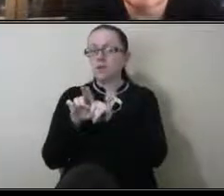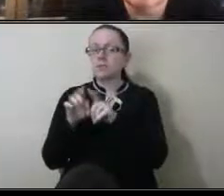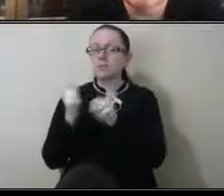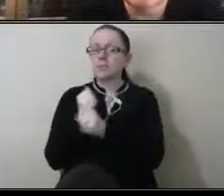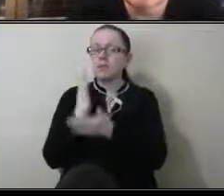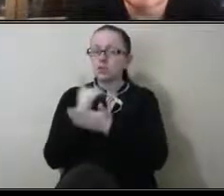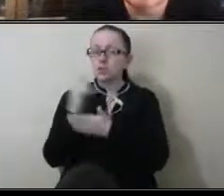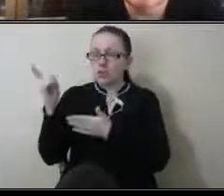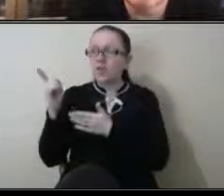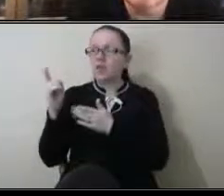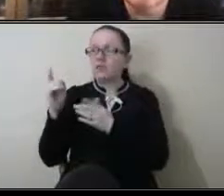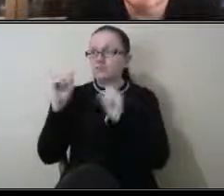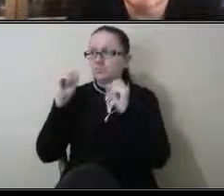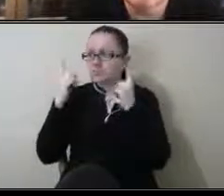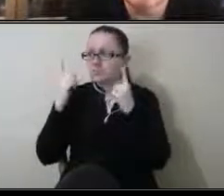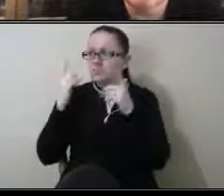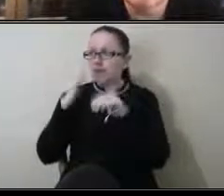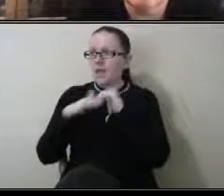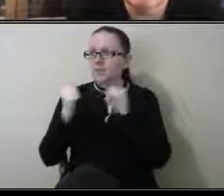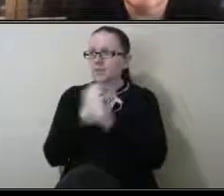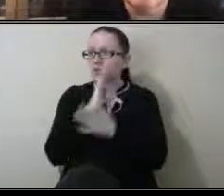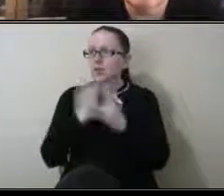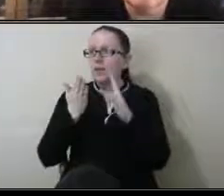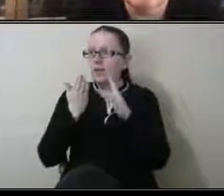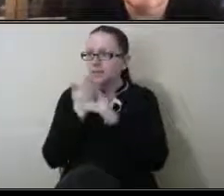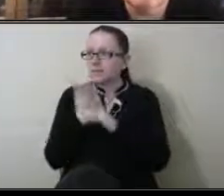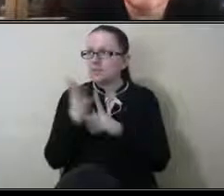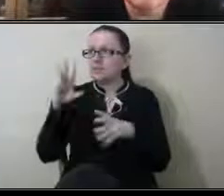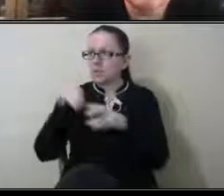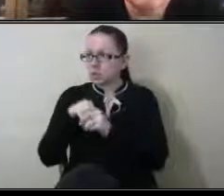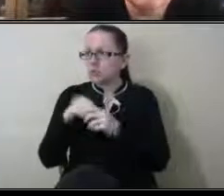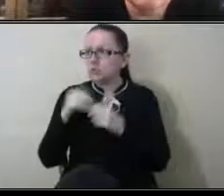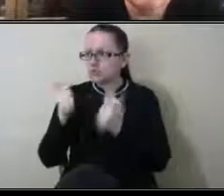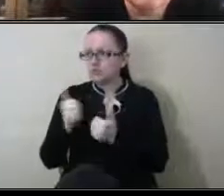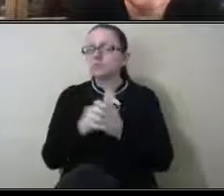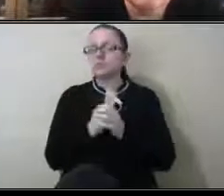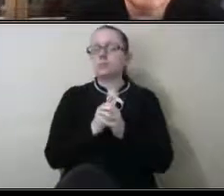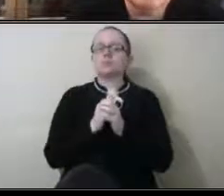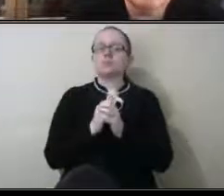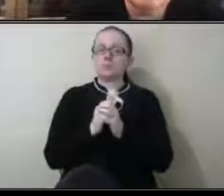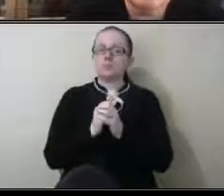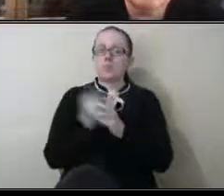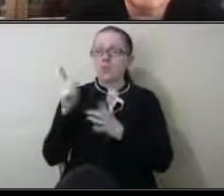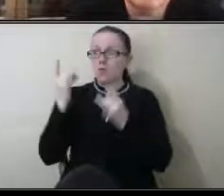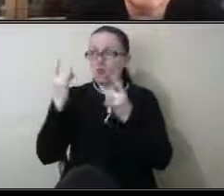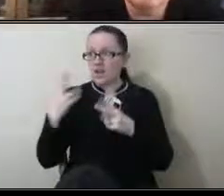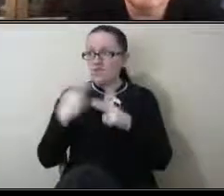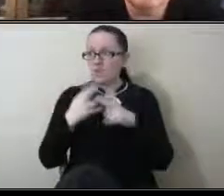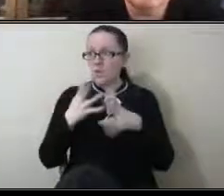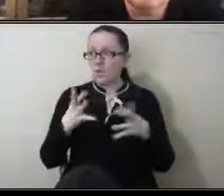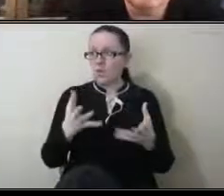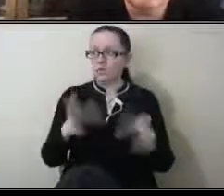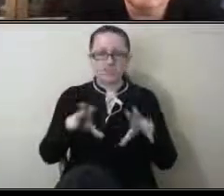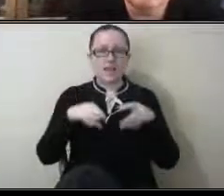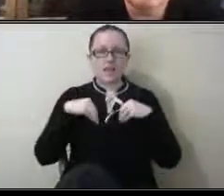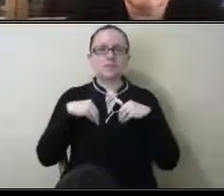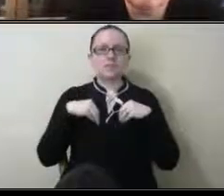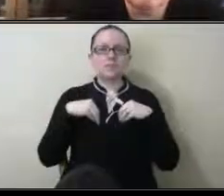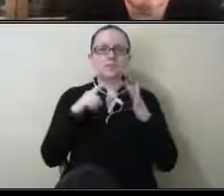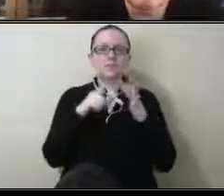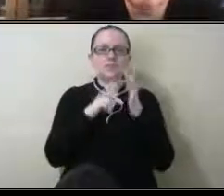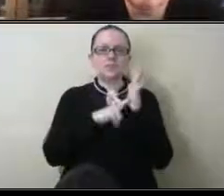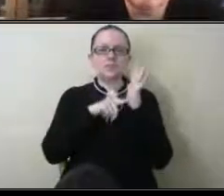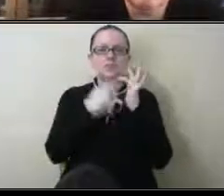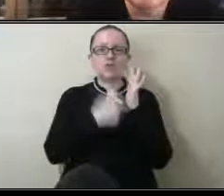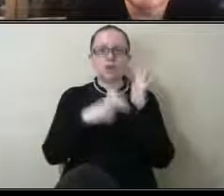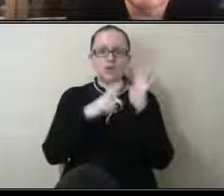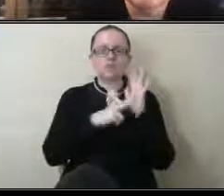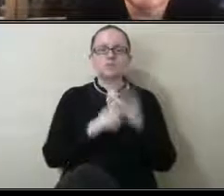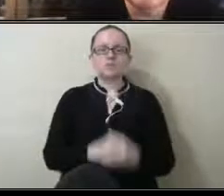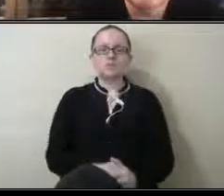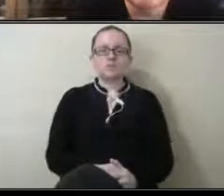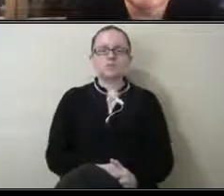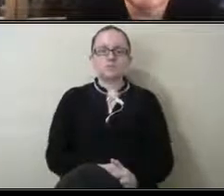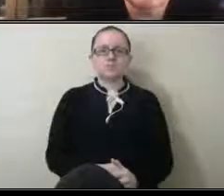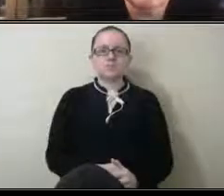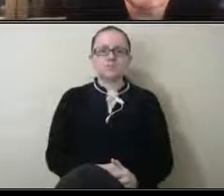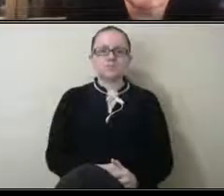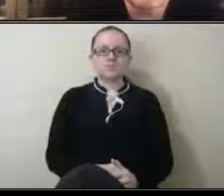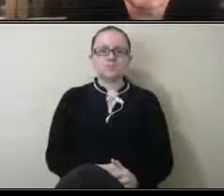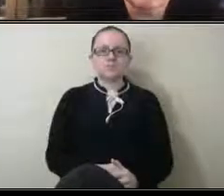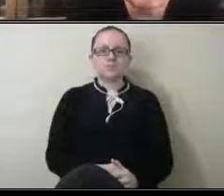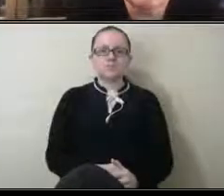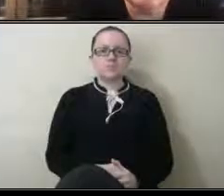across access and inclusion and were ready for all the interns to arrive um the the conversations